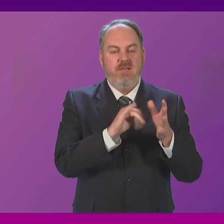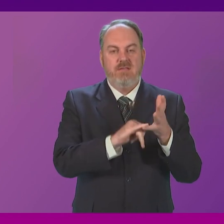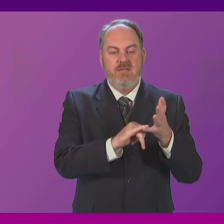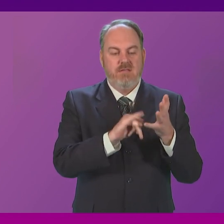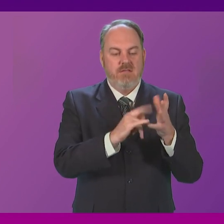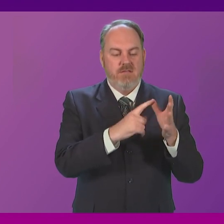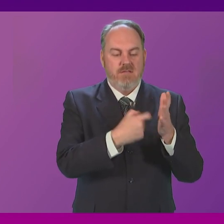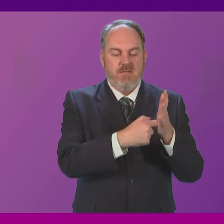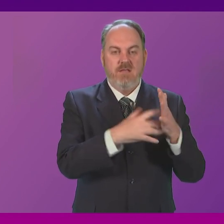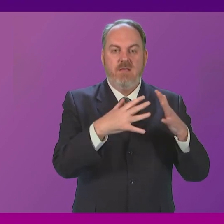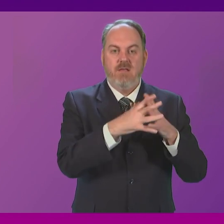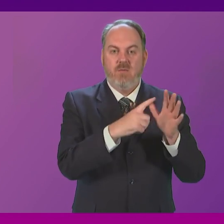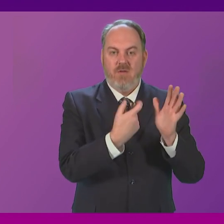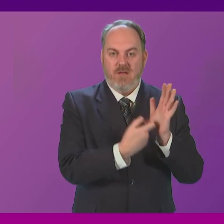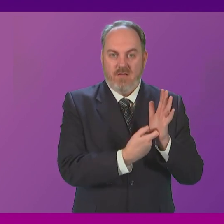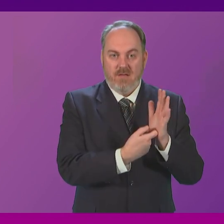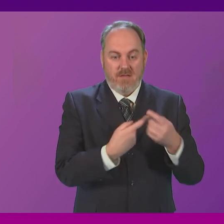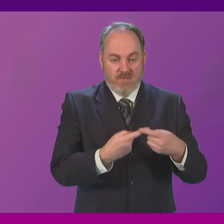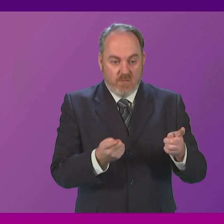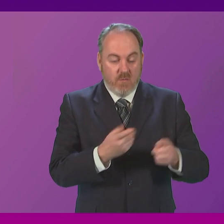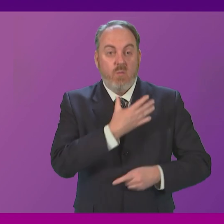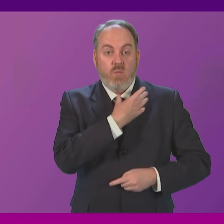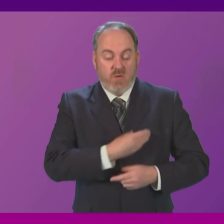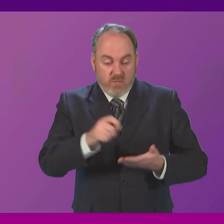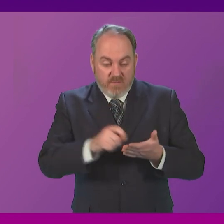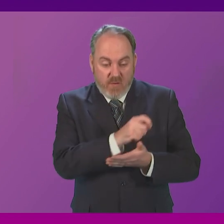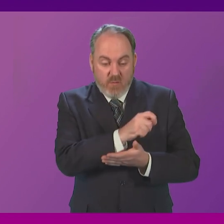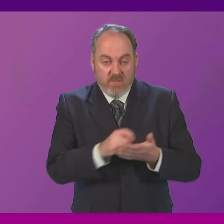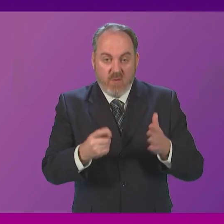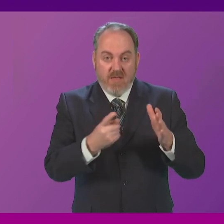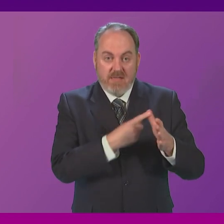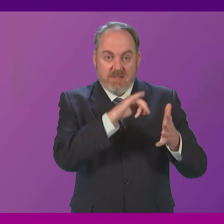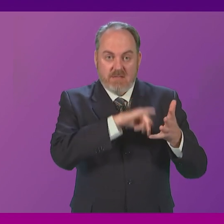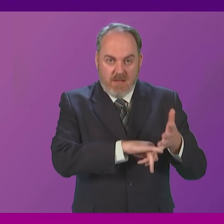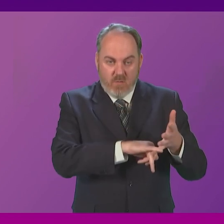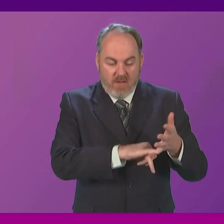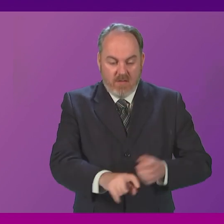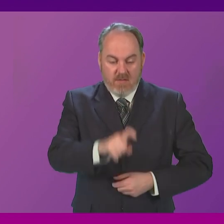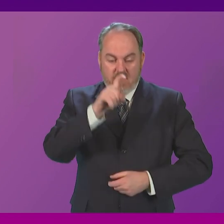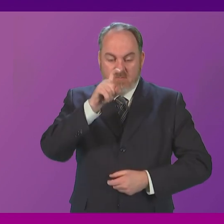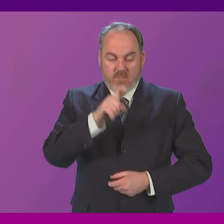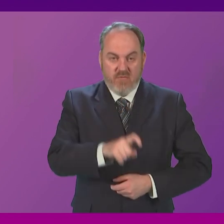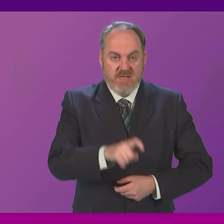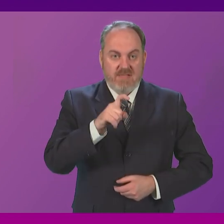Only members who wish to cast their vote for Anas Sarwar should take part in this vote, by voting yes. No other members should vote.